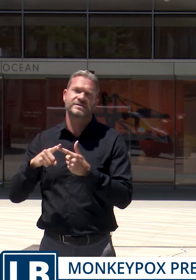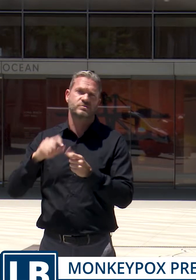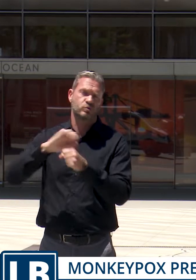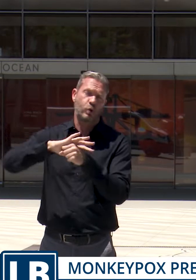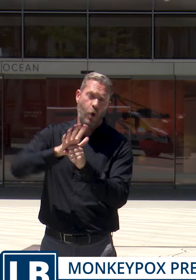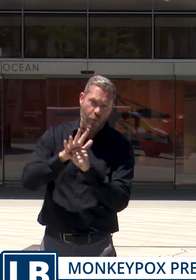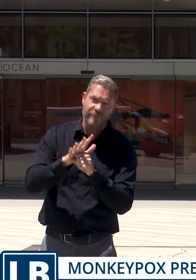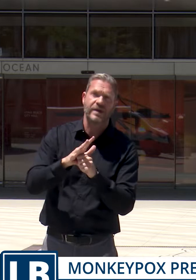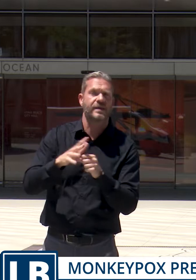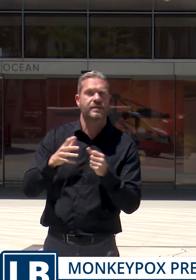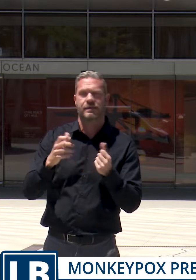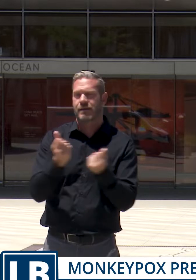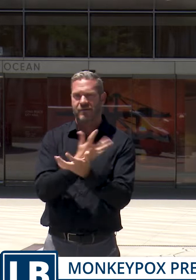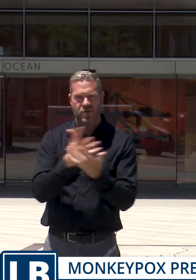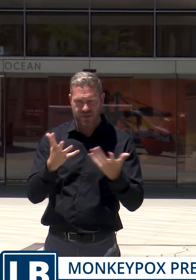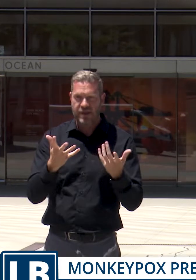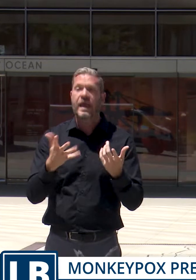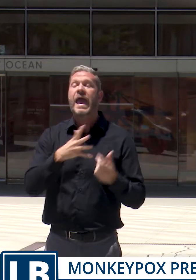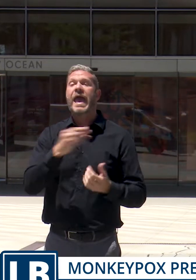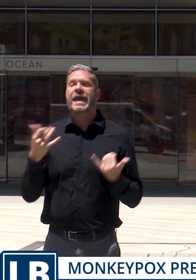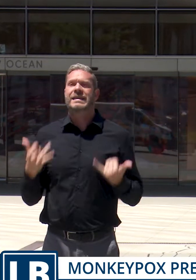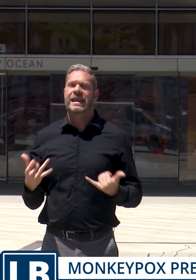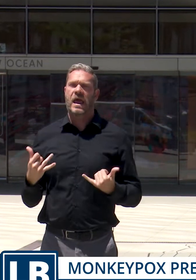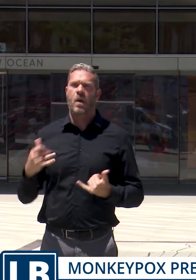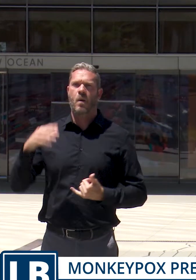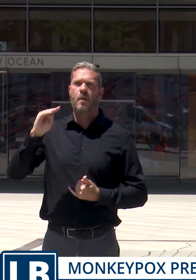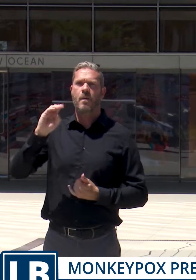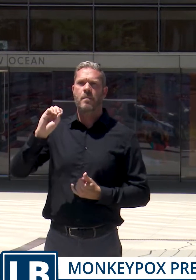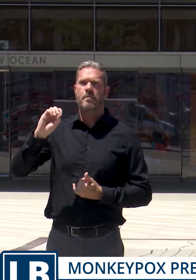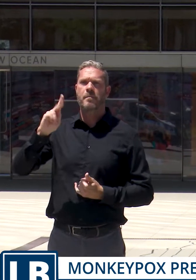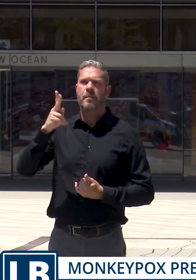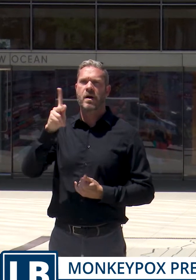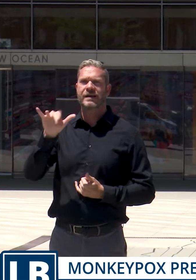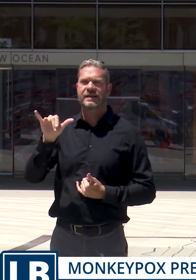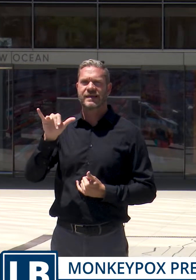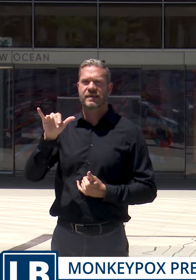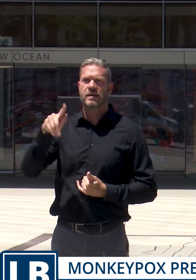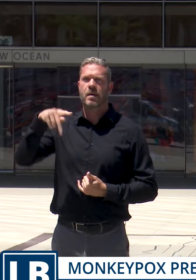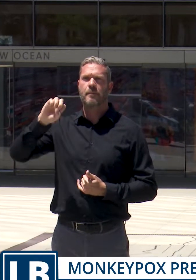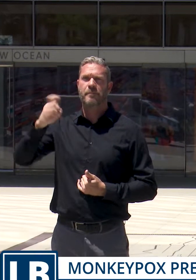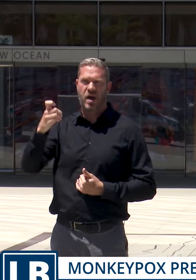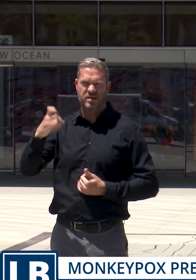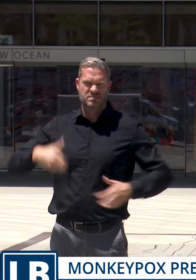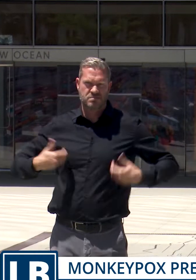pox uh as well i'm robert garcia i'm the mayor of long beach and i want to uh thank particularly